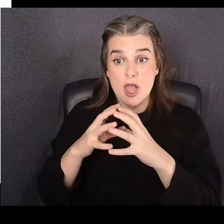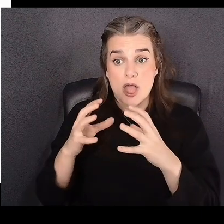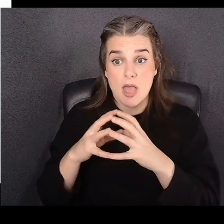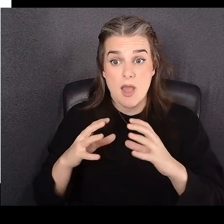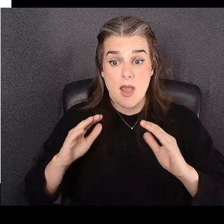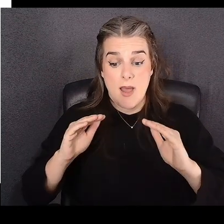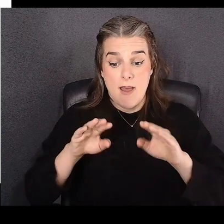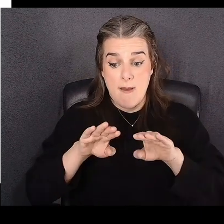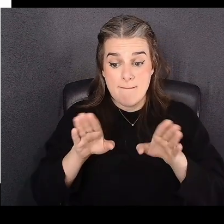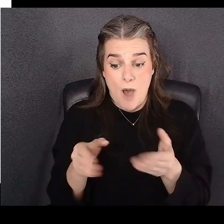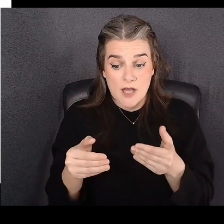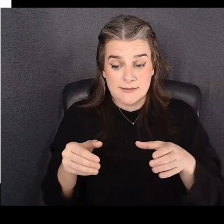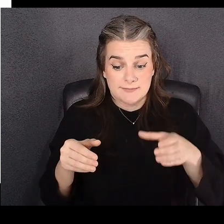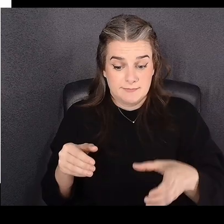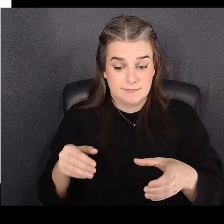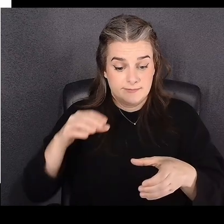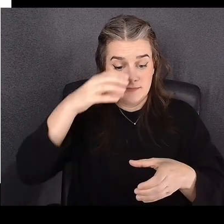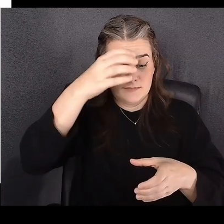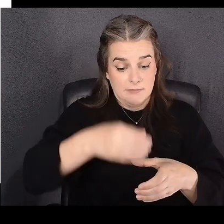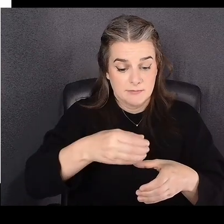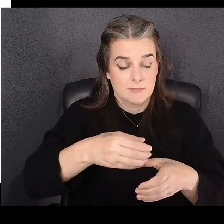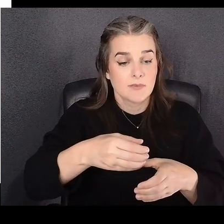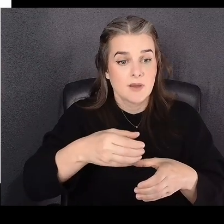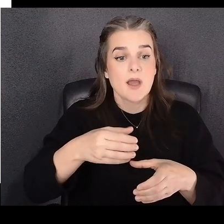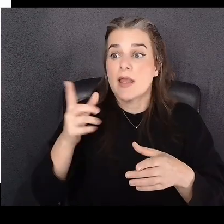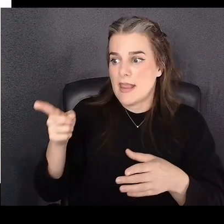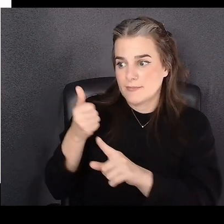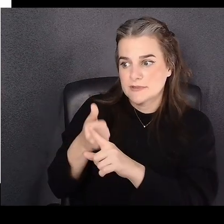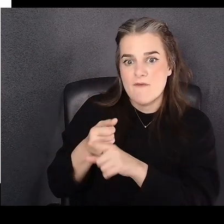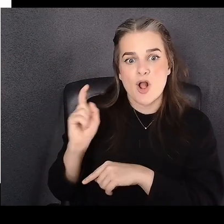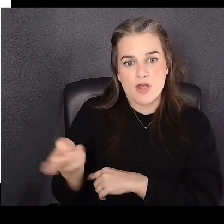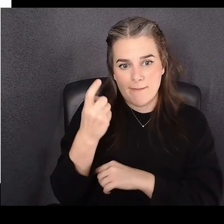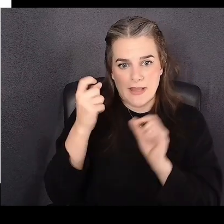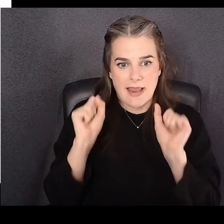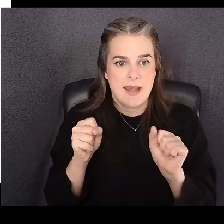we have another adaptation to it. So an individual who cannot hold and swing it themselves,